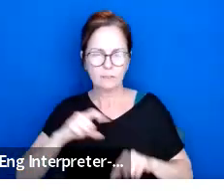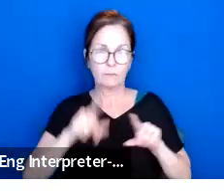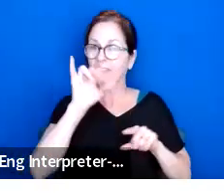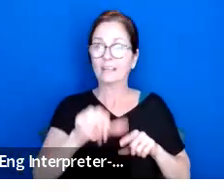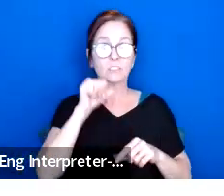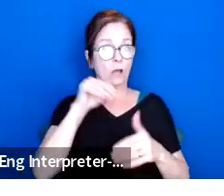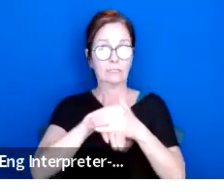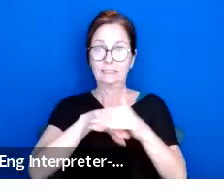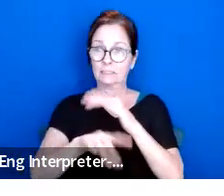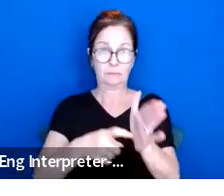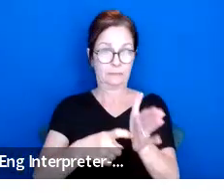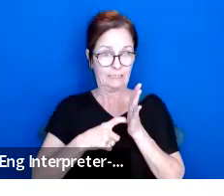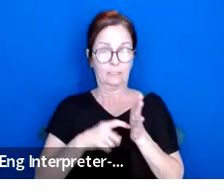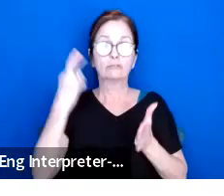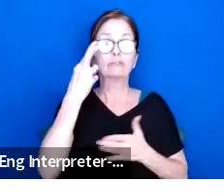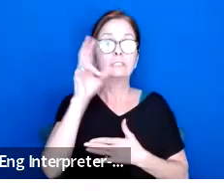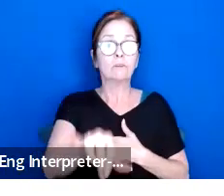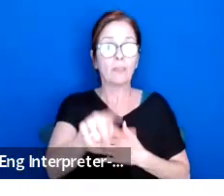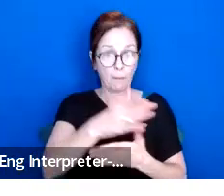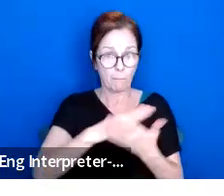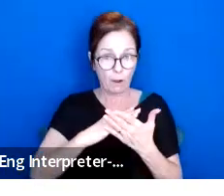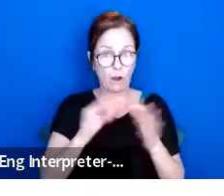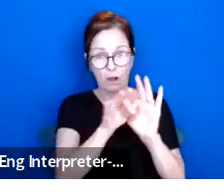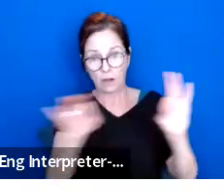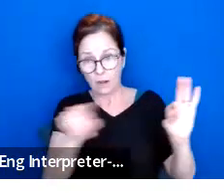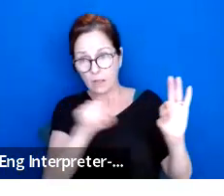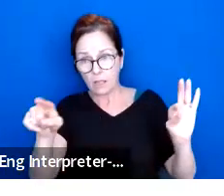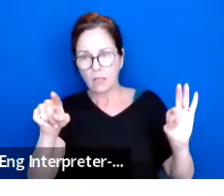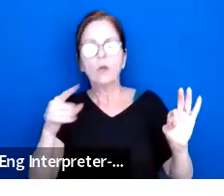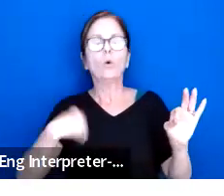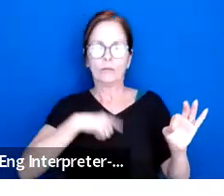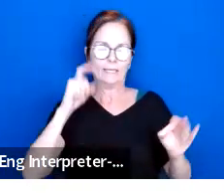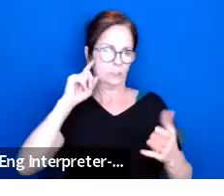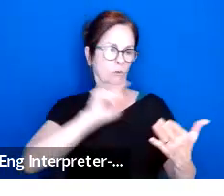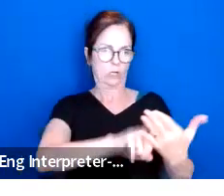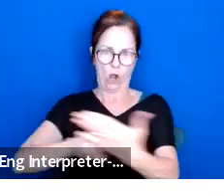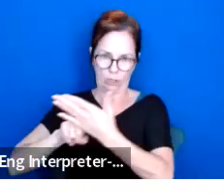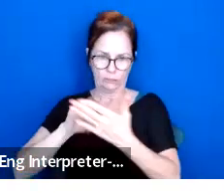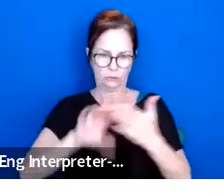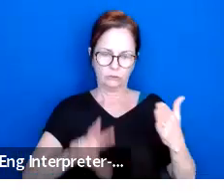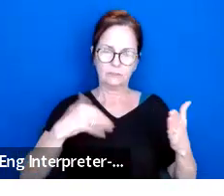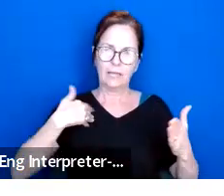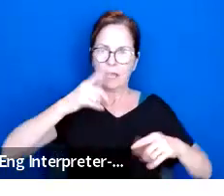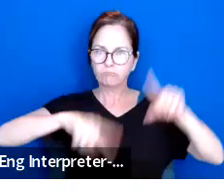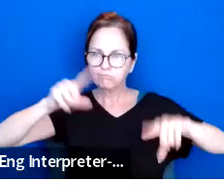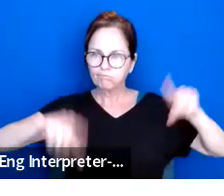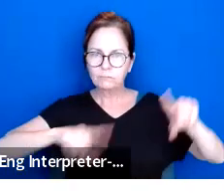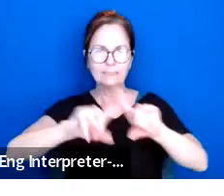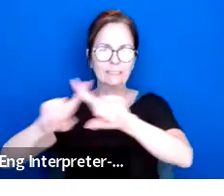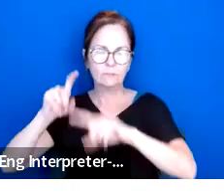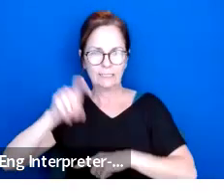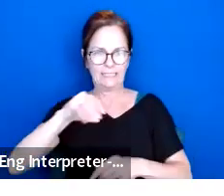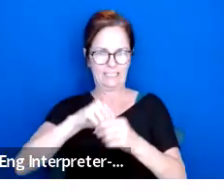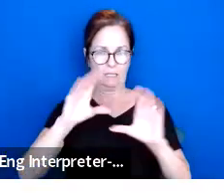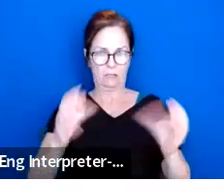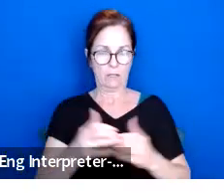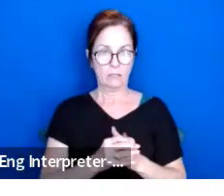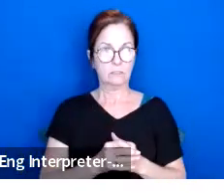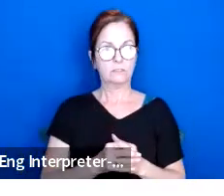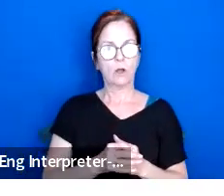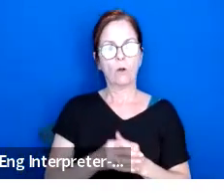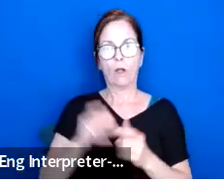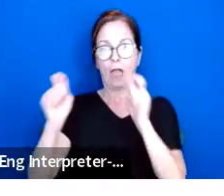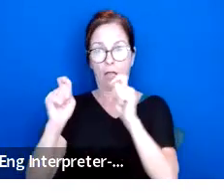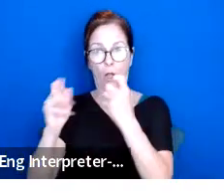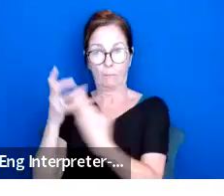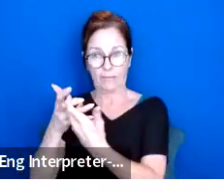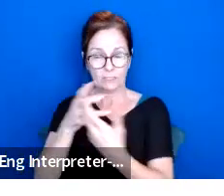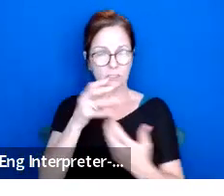The meaning for this was to really acknowledge that we have students with different, different needs in the class. So this is where the difference between accessibility and accommodations come in.